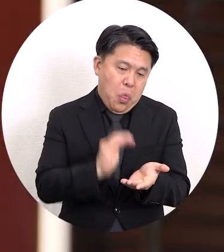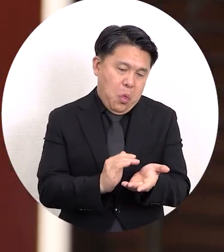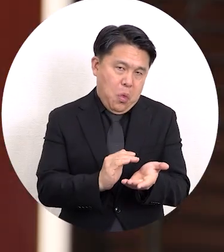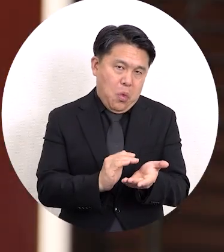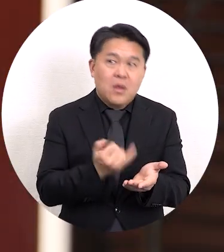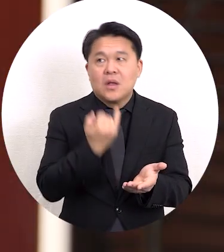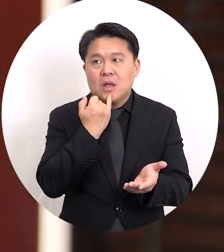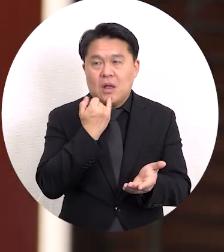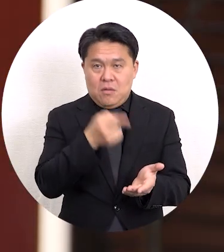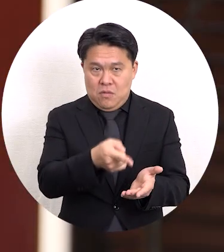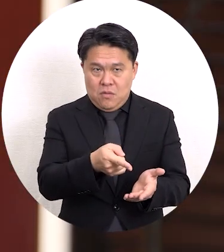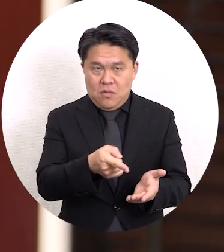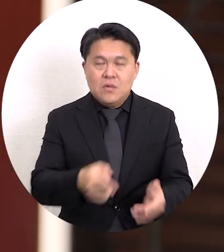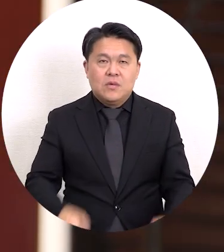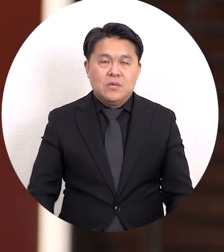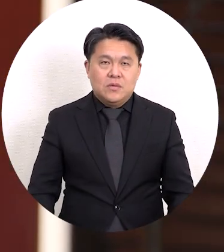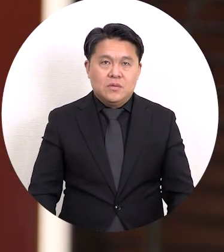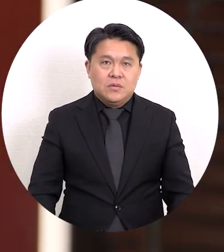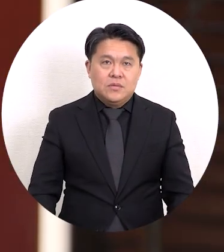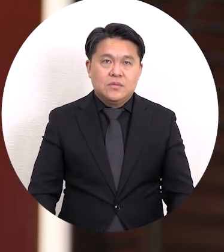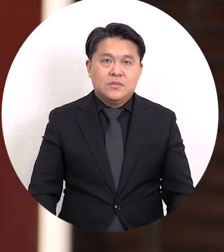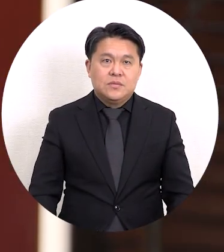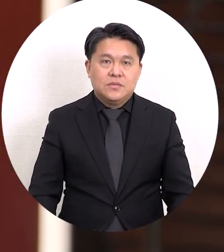can be reduced.